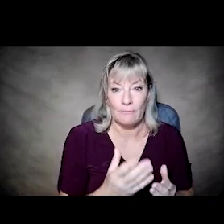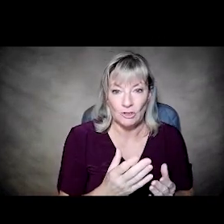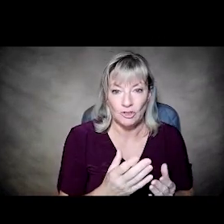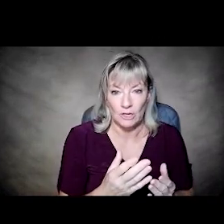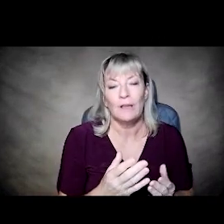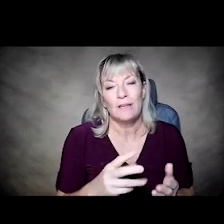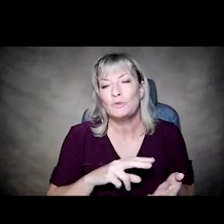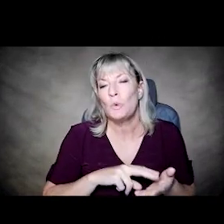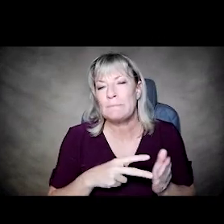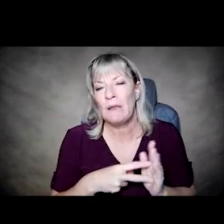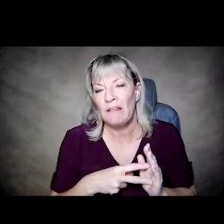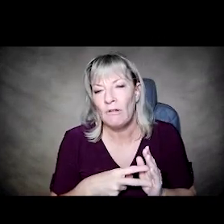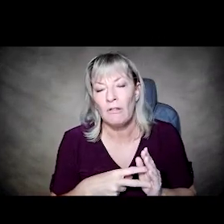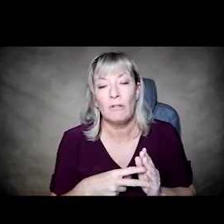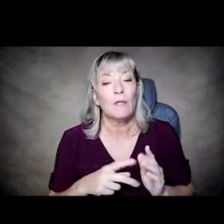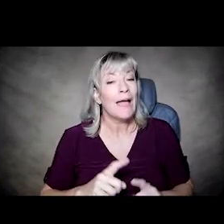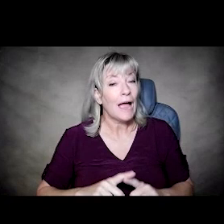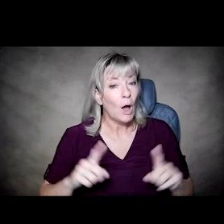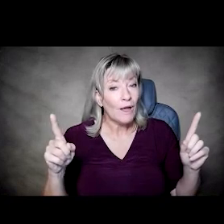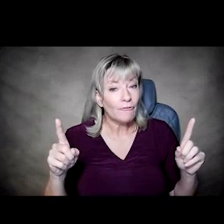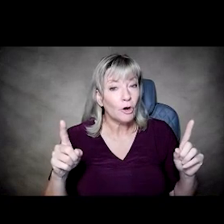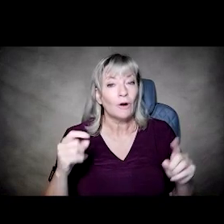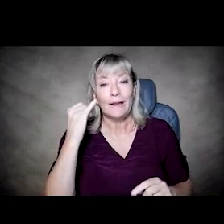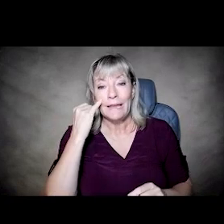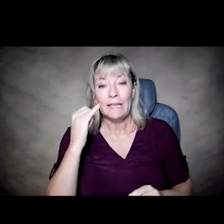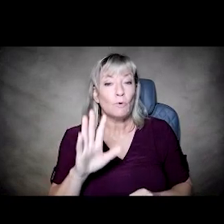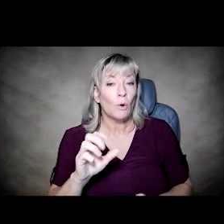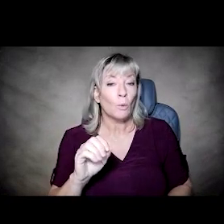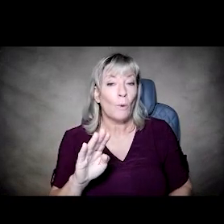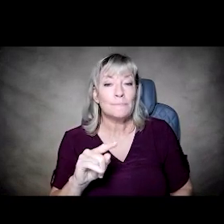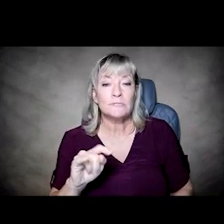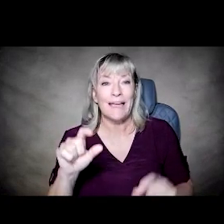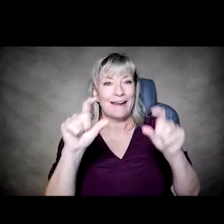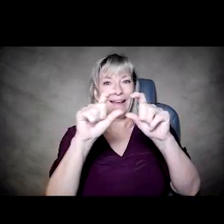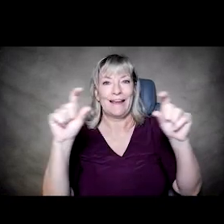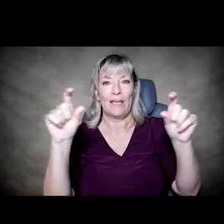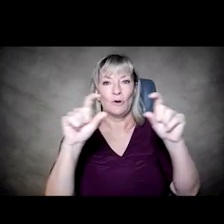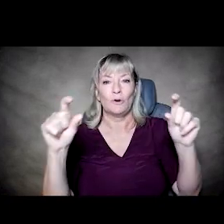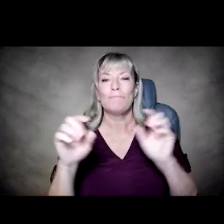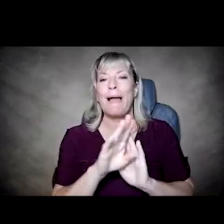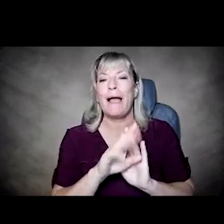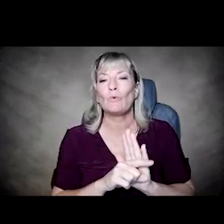However, if on your website header, you used a background image – say a bunch of library books